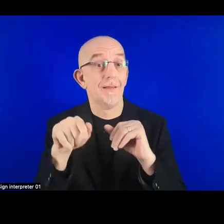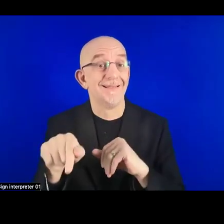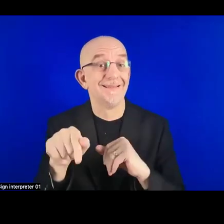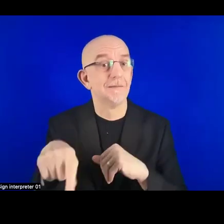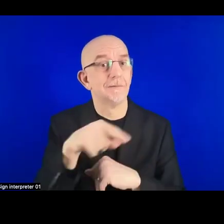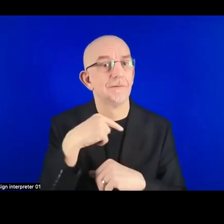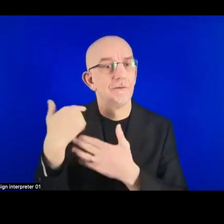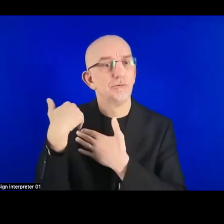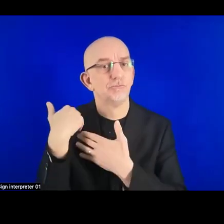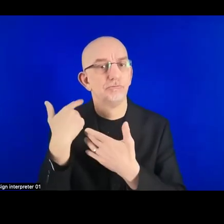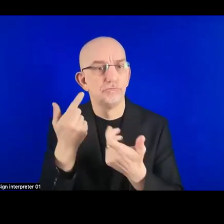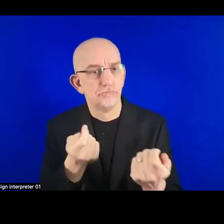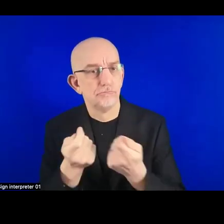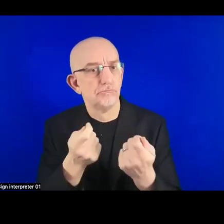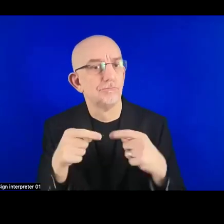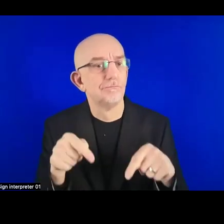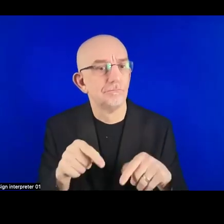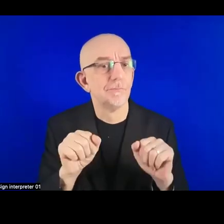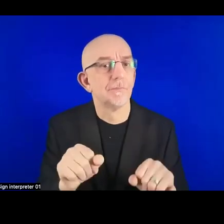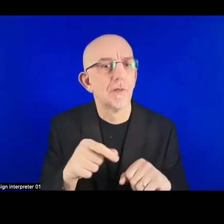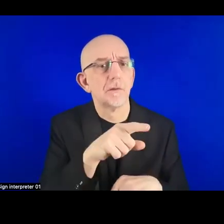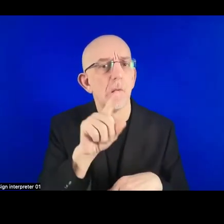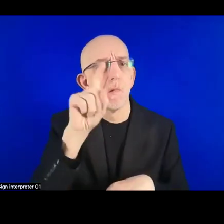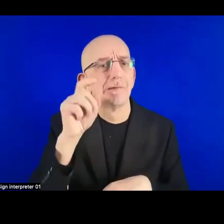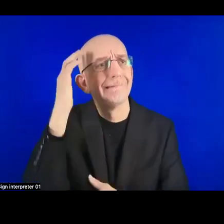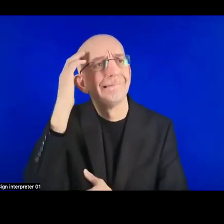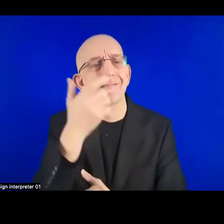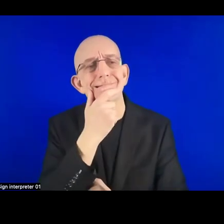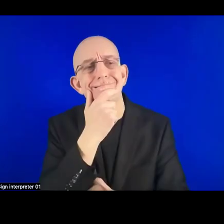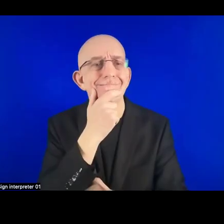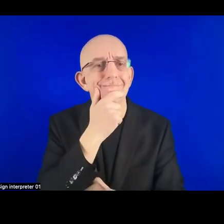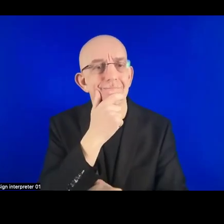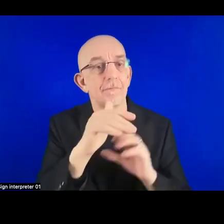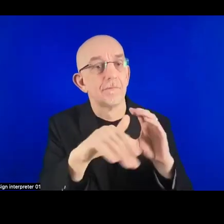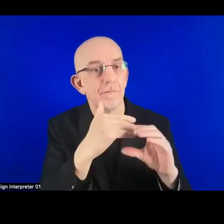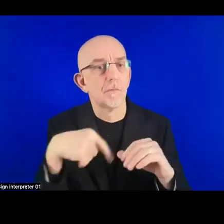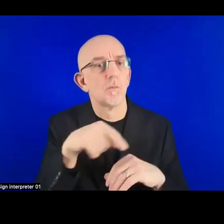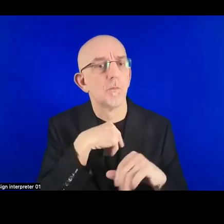and we will be able to respond to any follow-up questions related to the call that